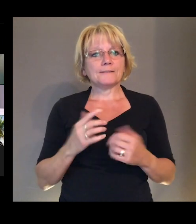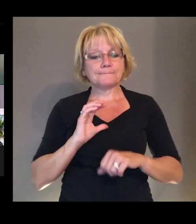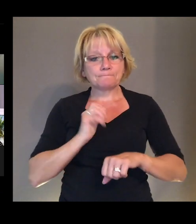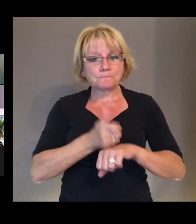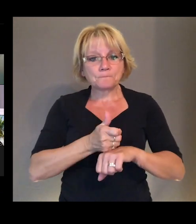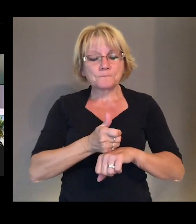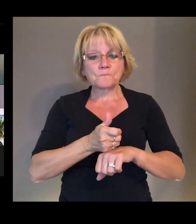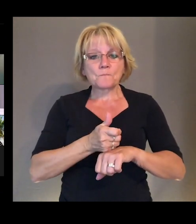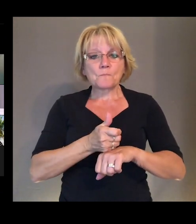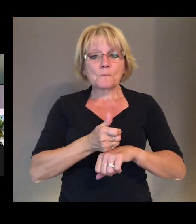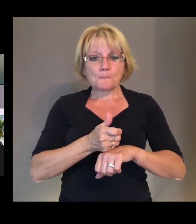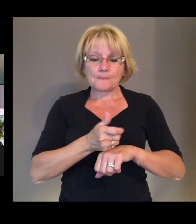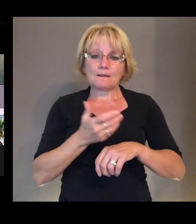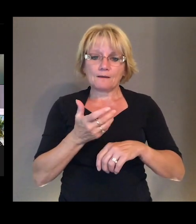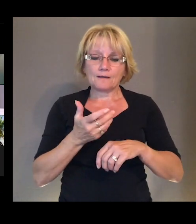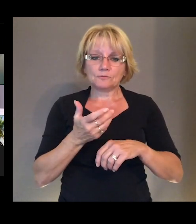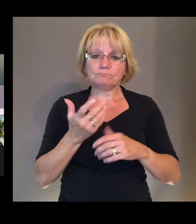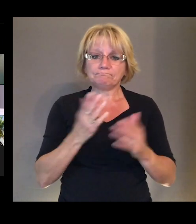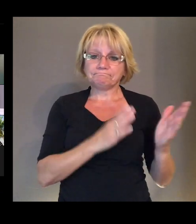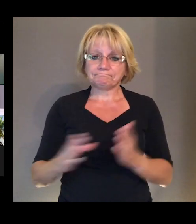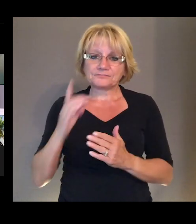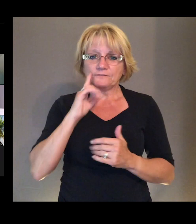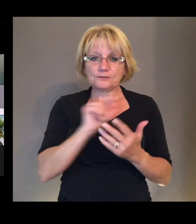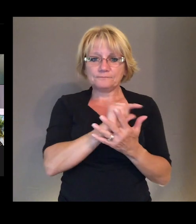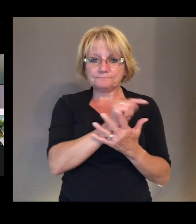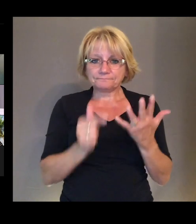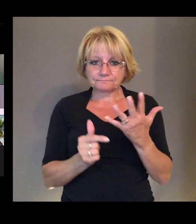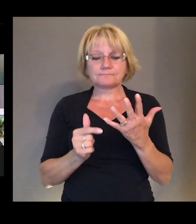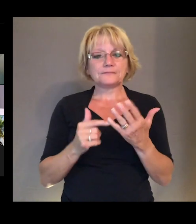We have put ourselves in position to run these separate forums